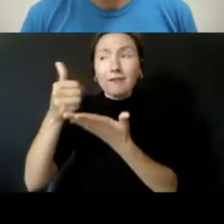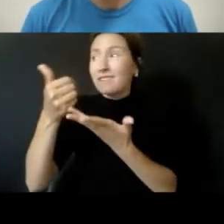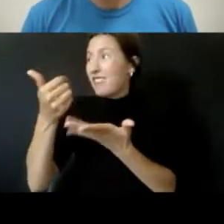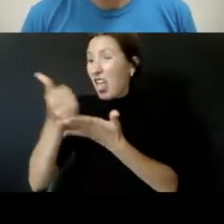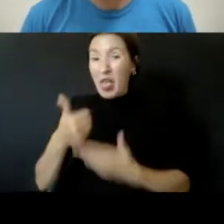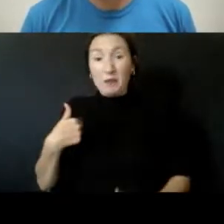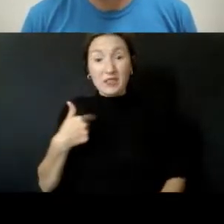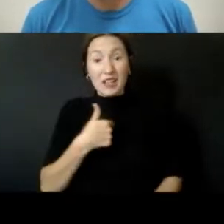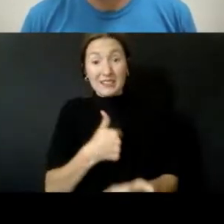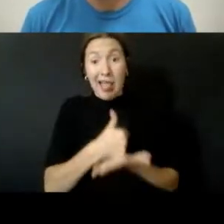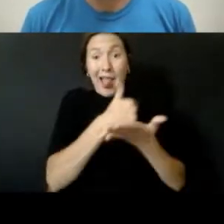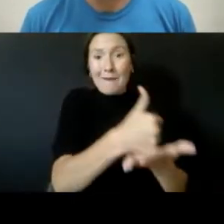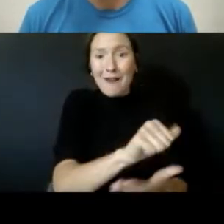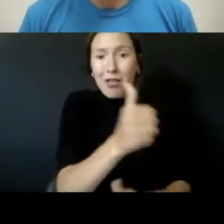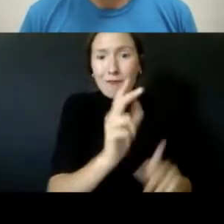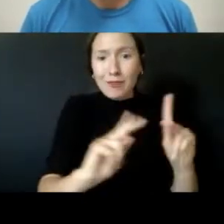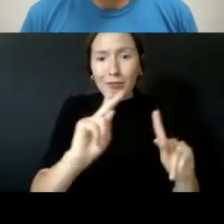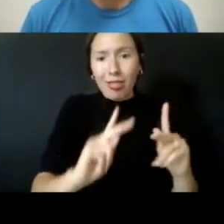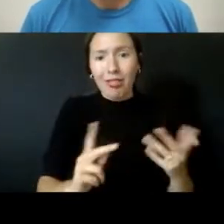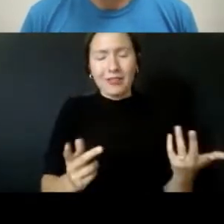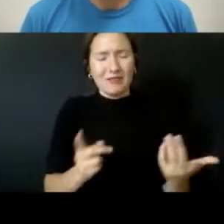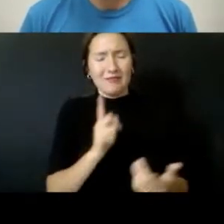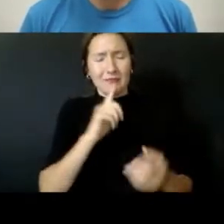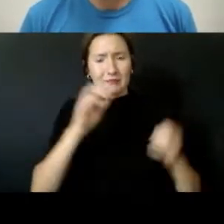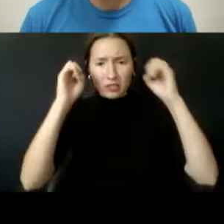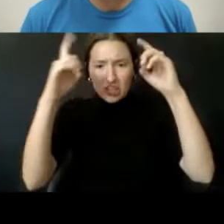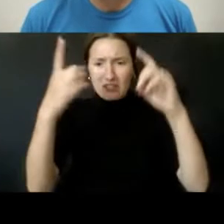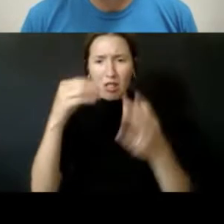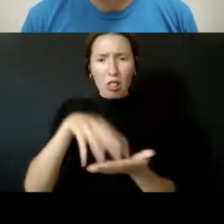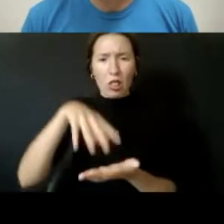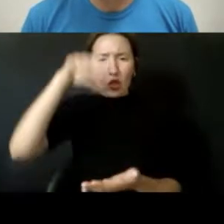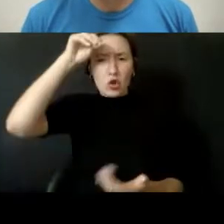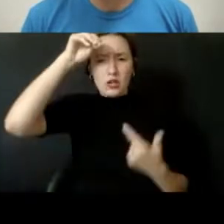of us are here today at this conference and i've been attending some of the sessions and